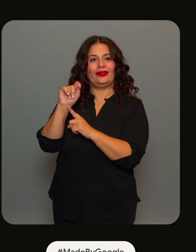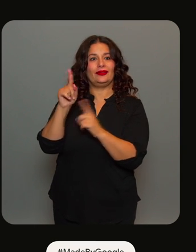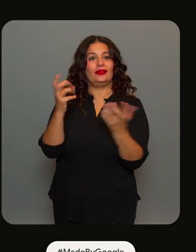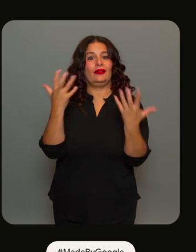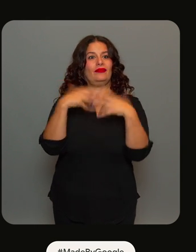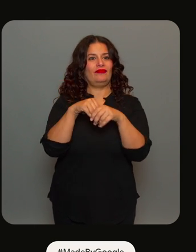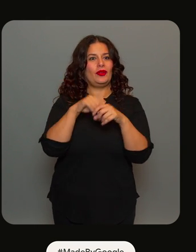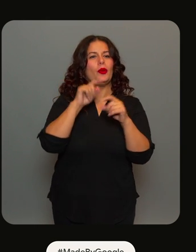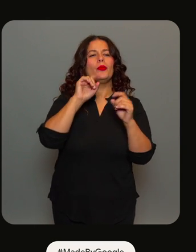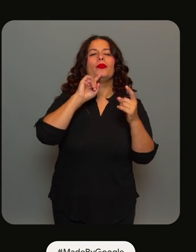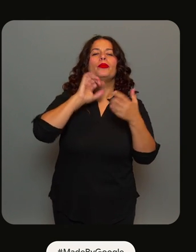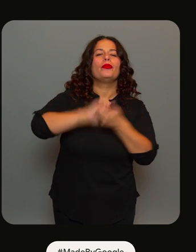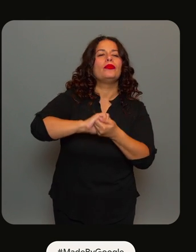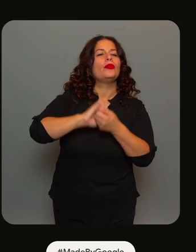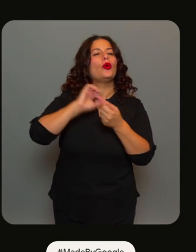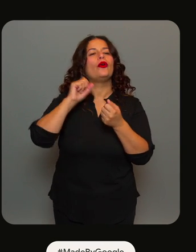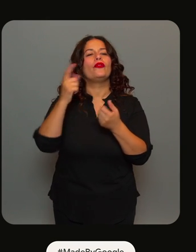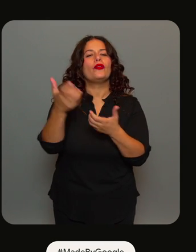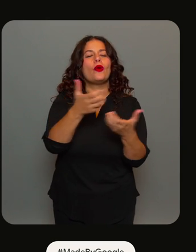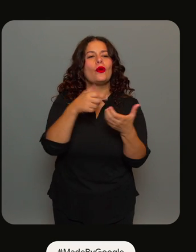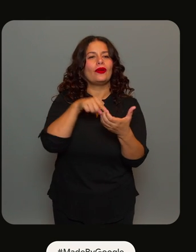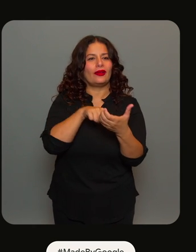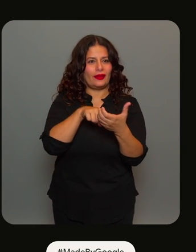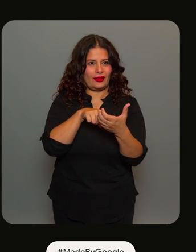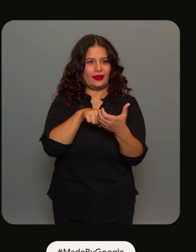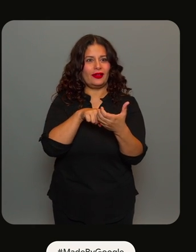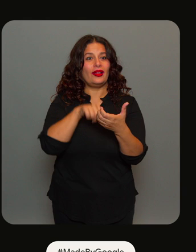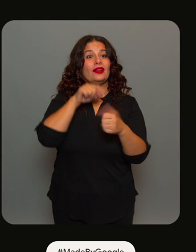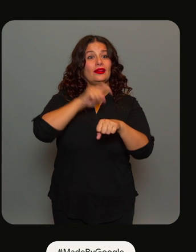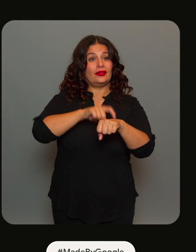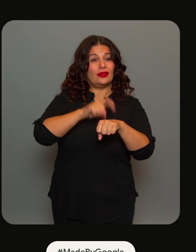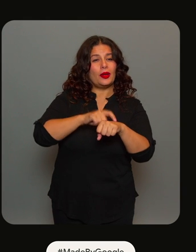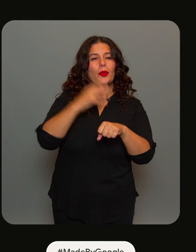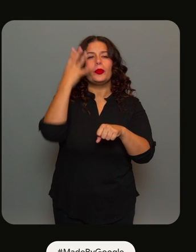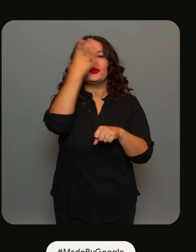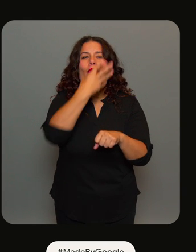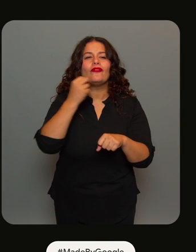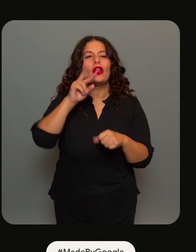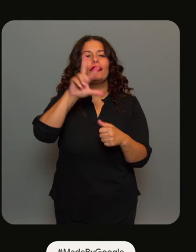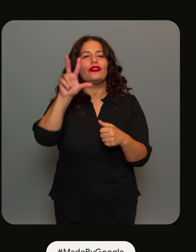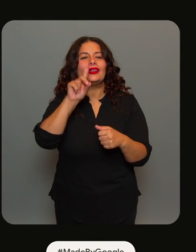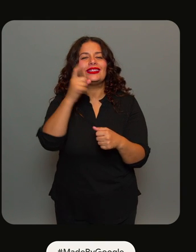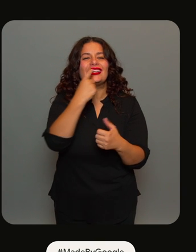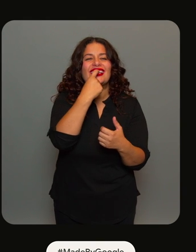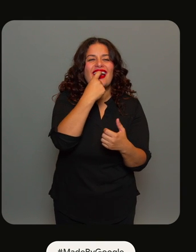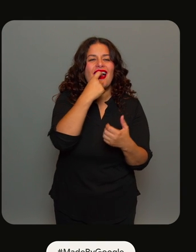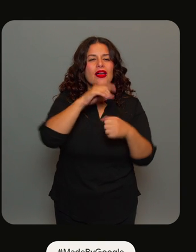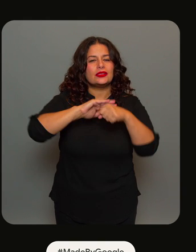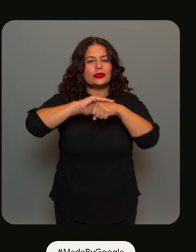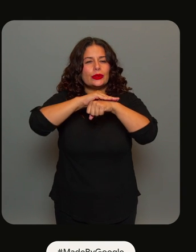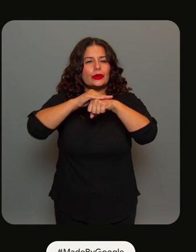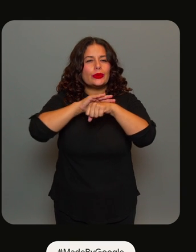Pixel Watch features a beautiful, custom-developed 3D cover glass that's tough and scratch-resistant, and the